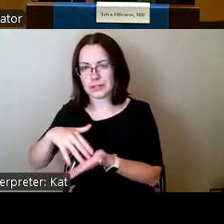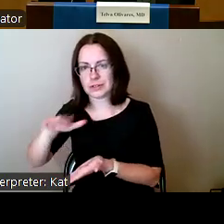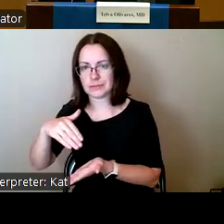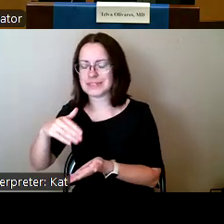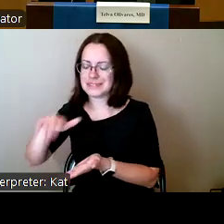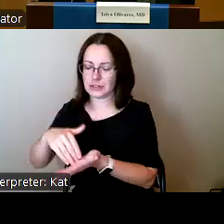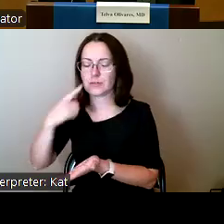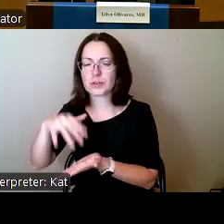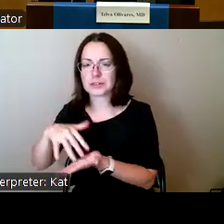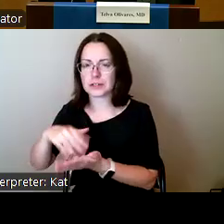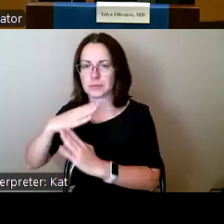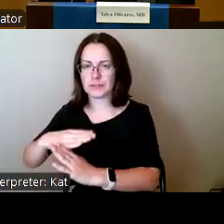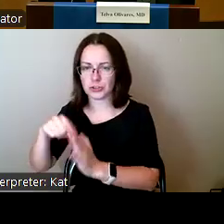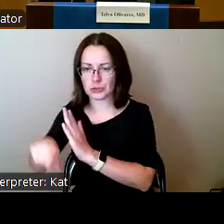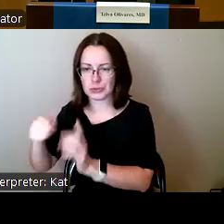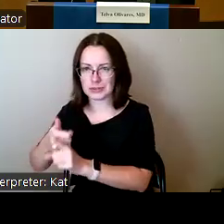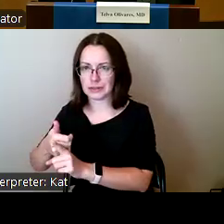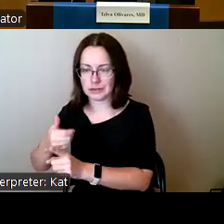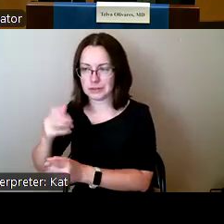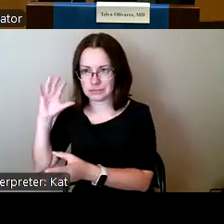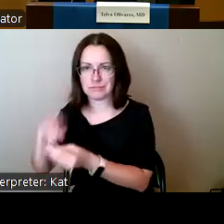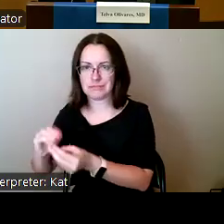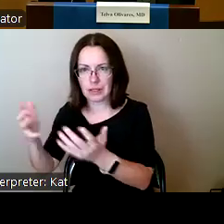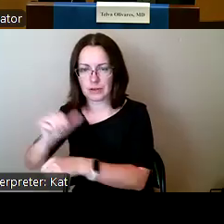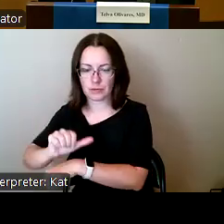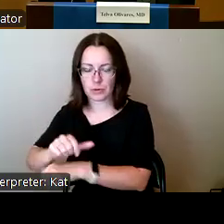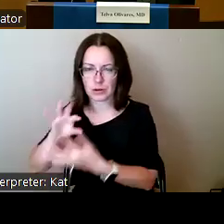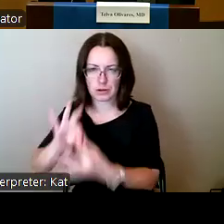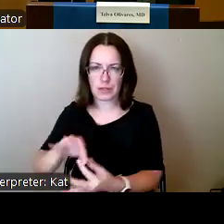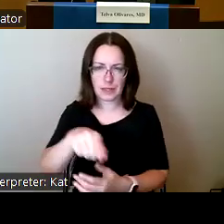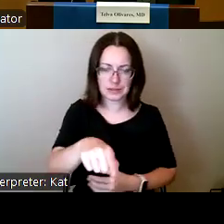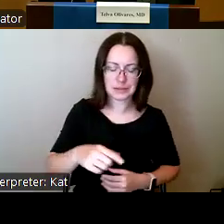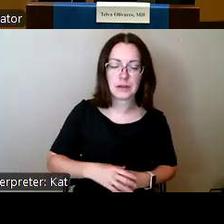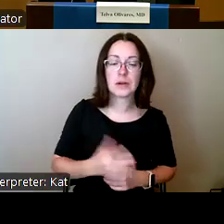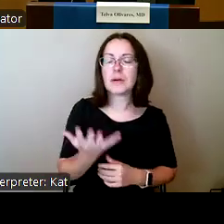but but it it's it's these five Ds and has a very simplified way of thinking about it. The